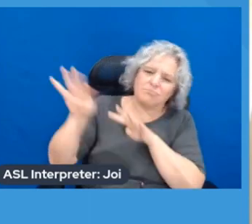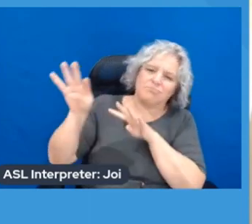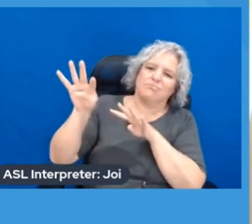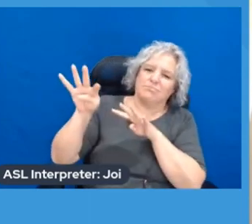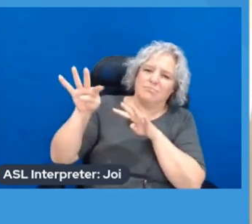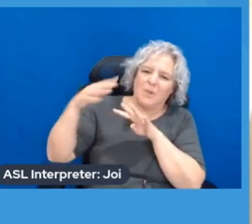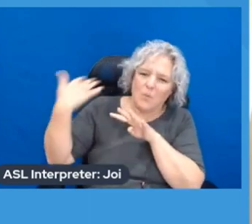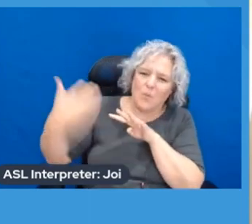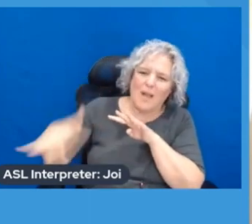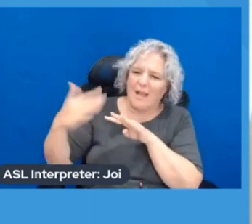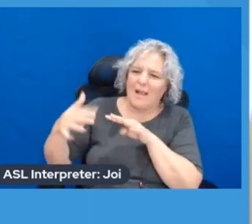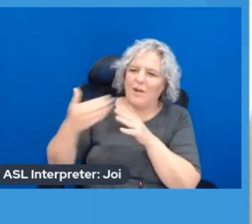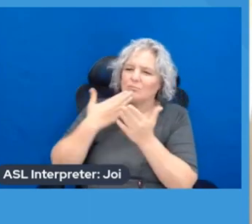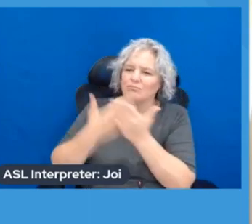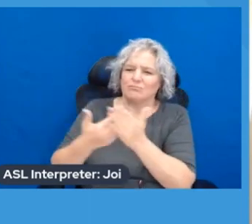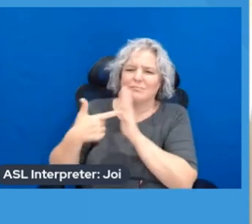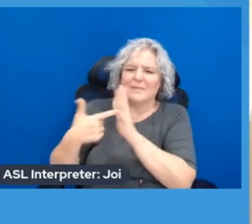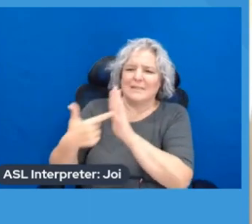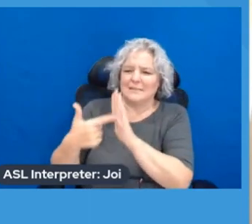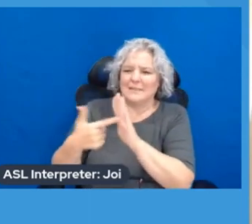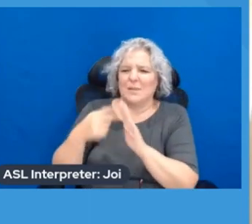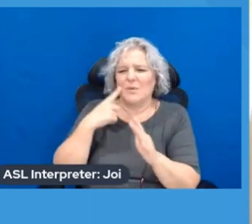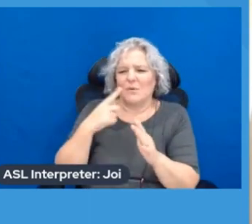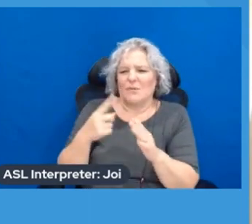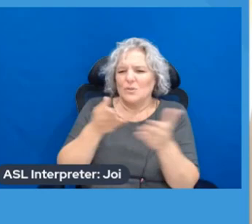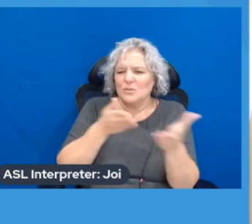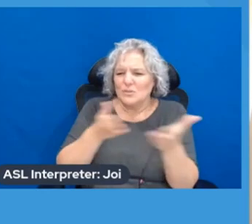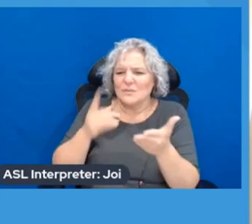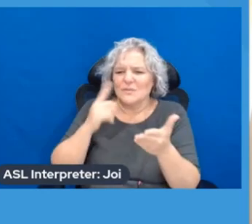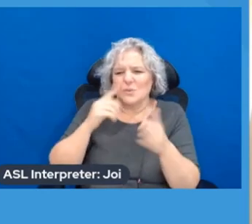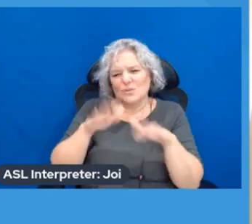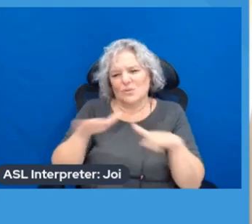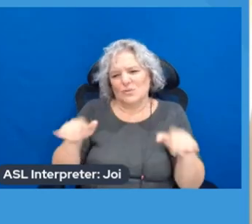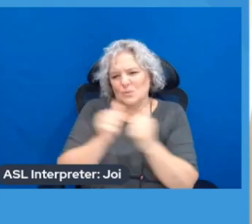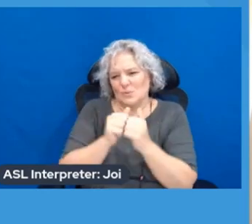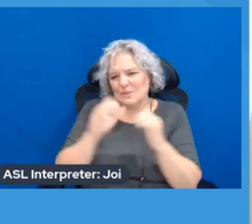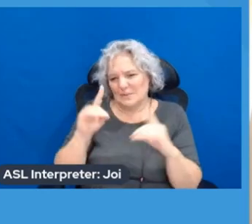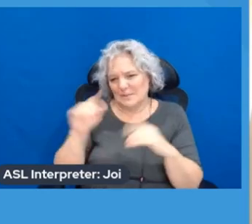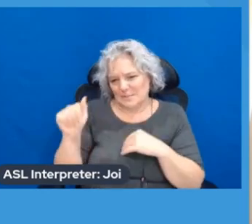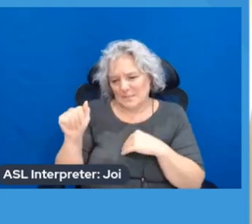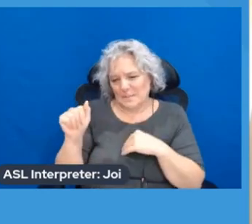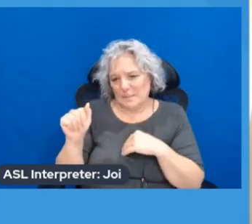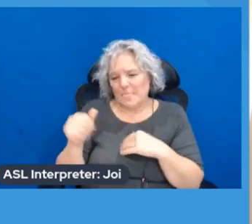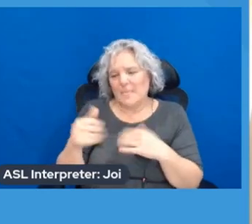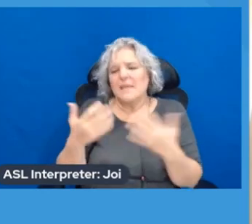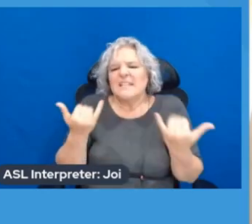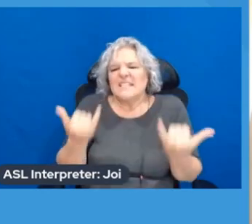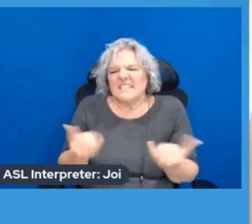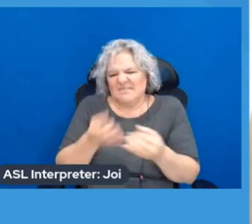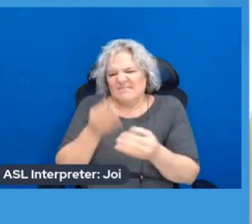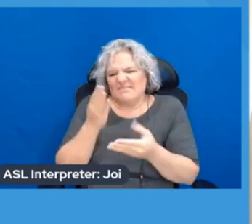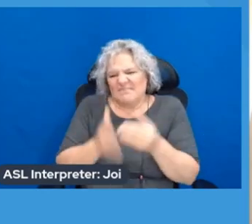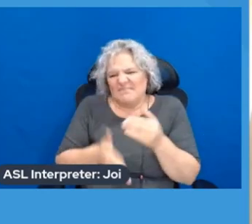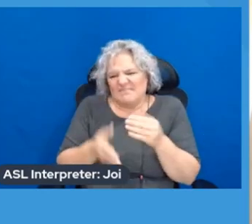for young children with disabilities. In closing, I wanna mention Pat Trohanis.